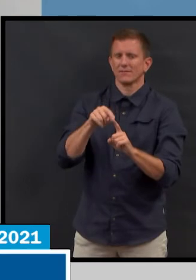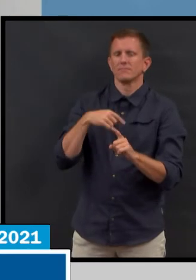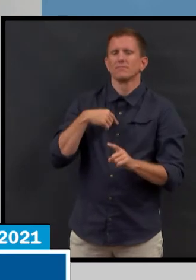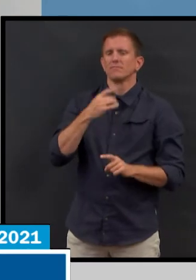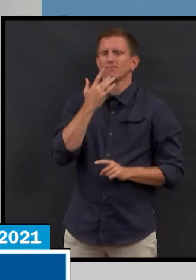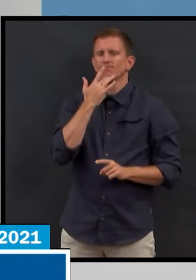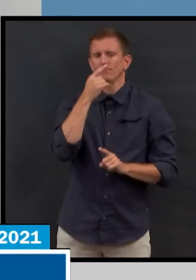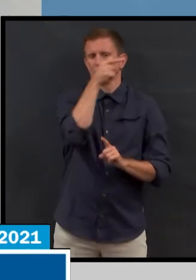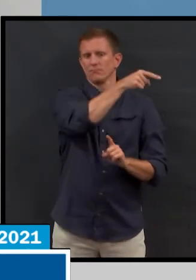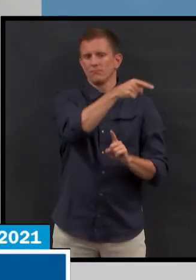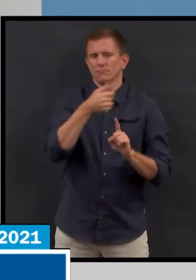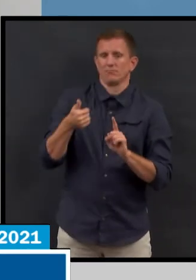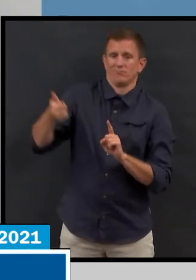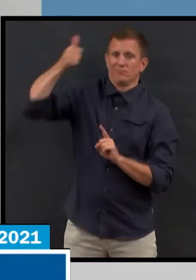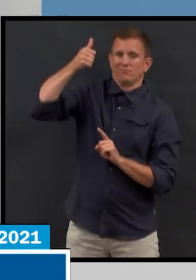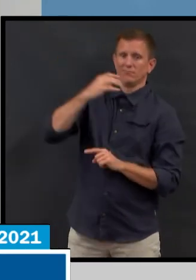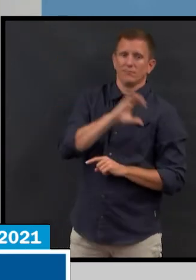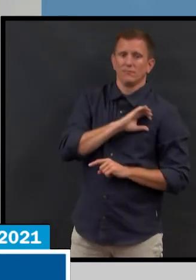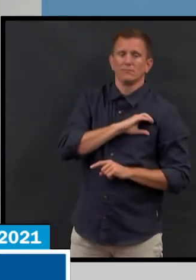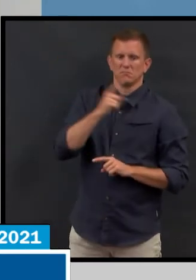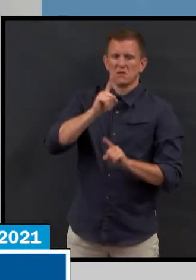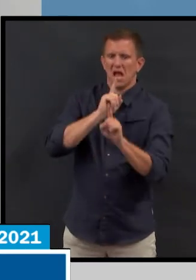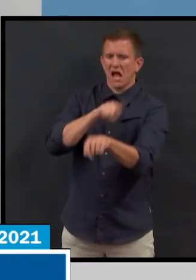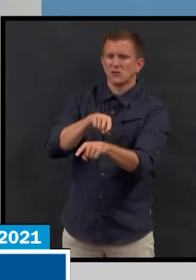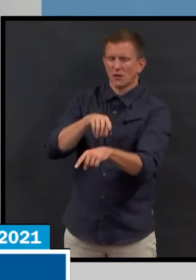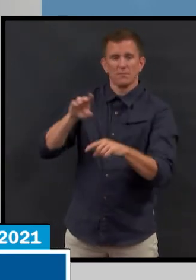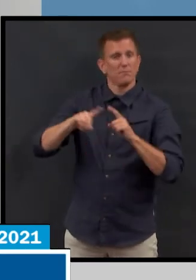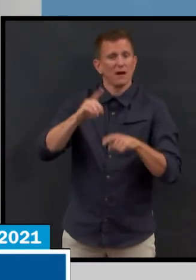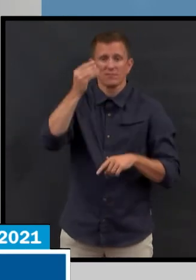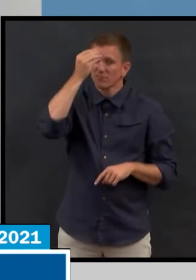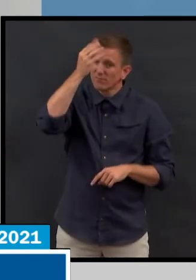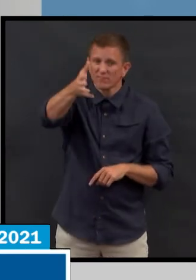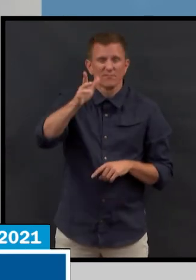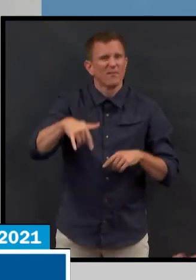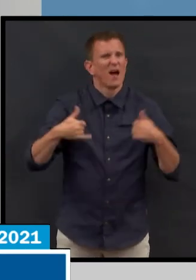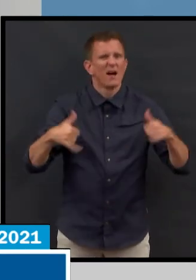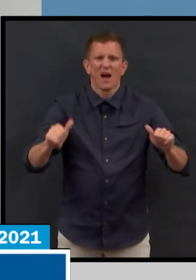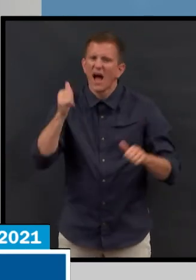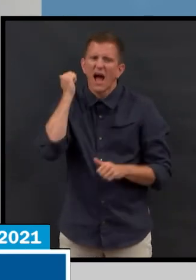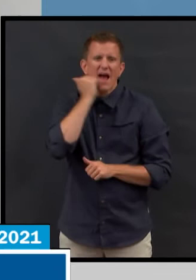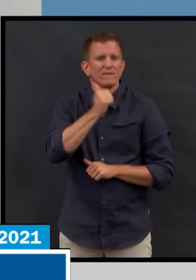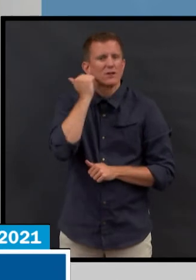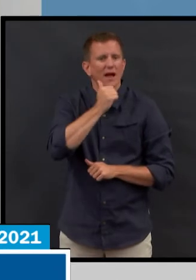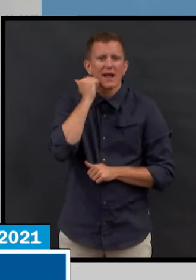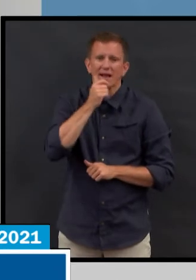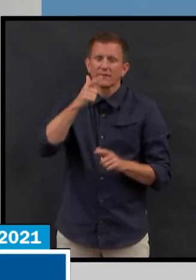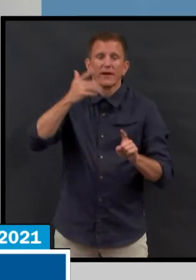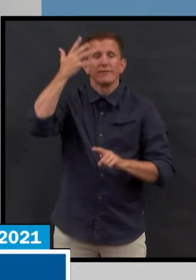is different again i want to re-emphasize that one of the things that we saw from the housing